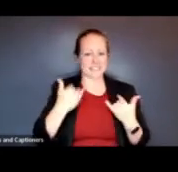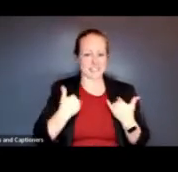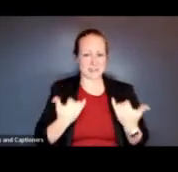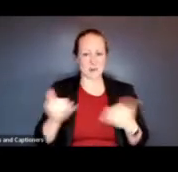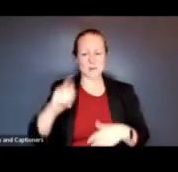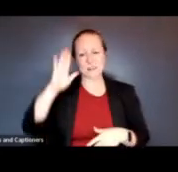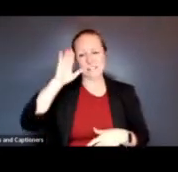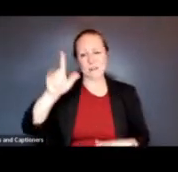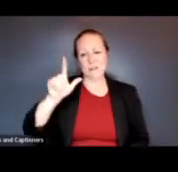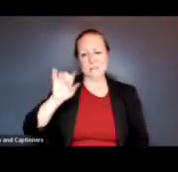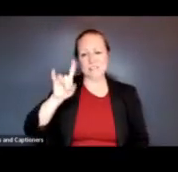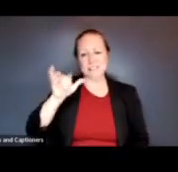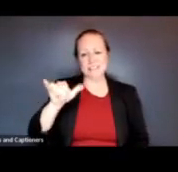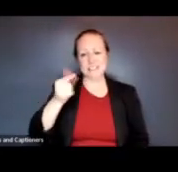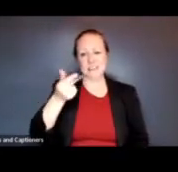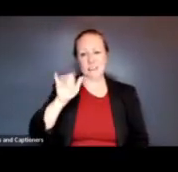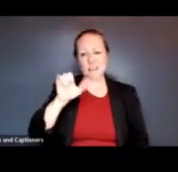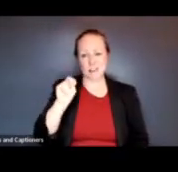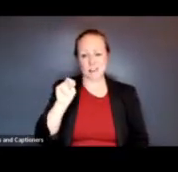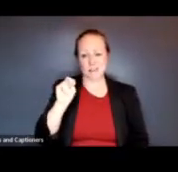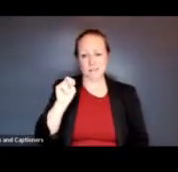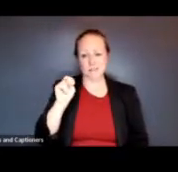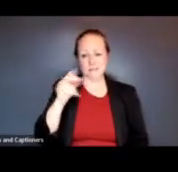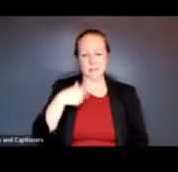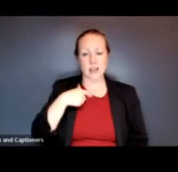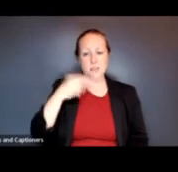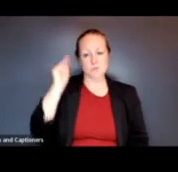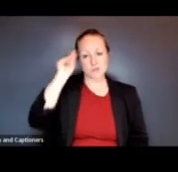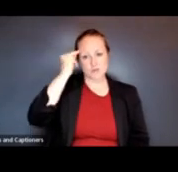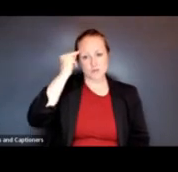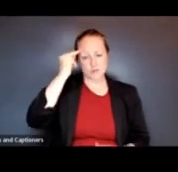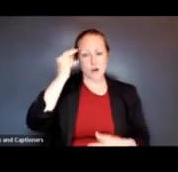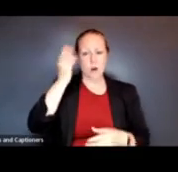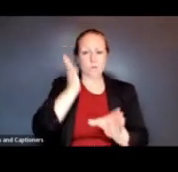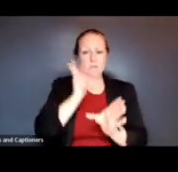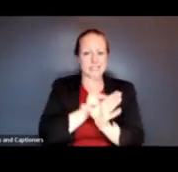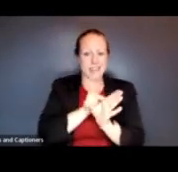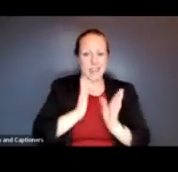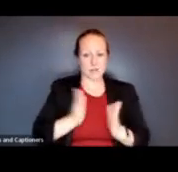is Lindsey Gurin. I am a neuro psychiatrist here in New York City and in my hospital office,